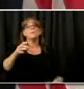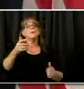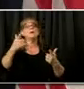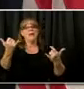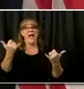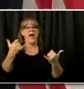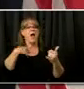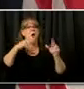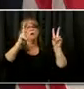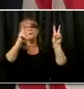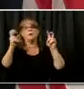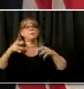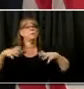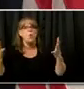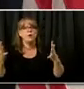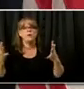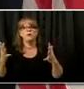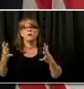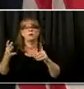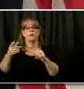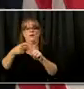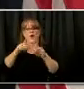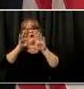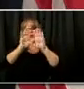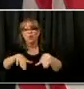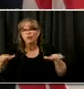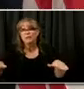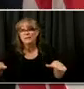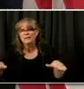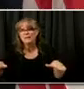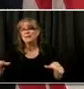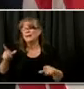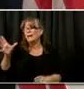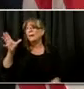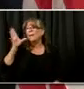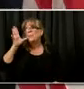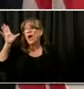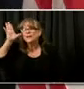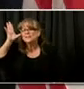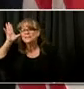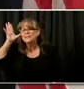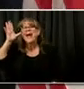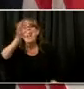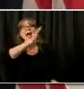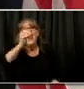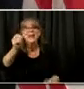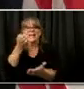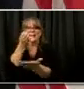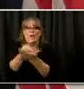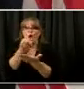for our parents for our economy it is that kids are enrolled and engaged in school every day